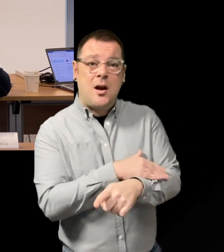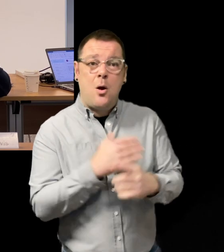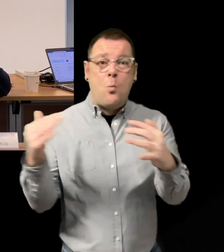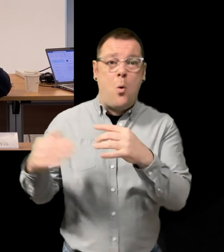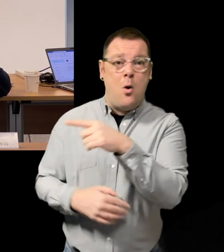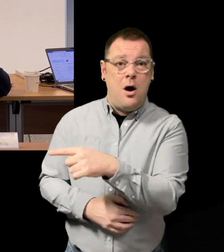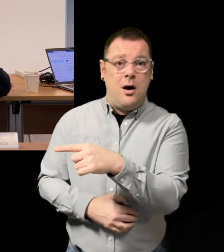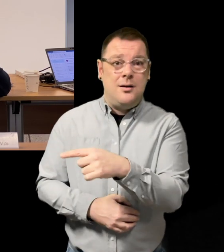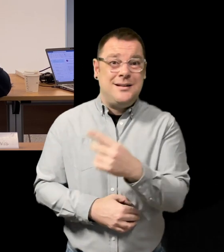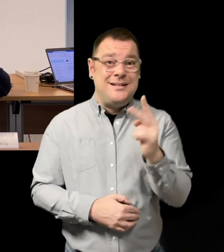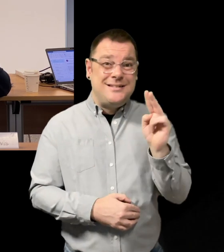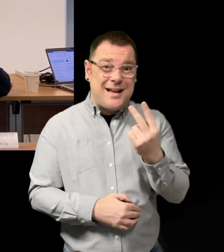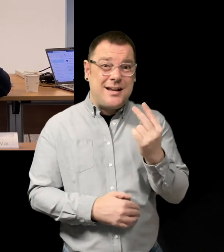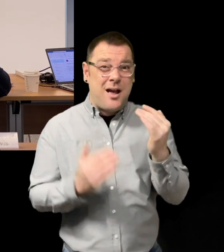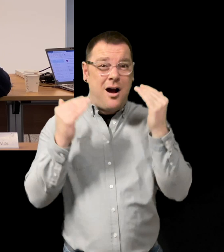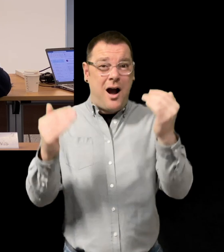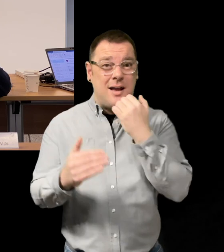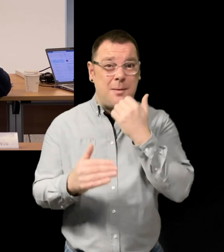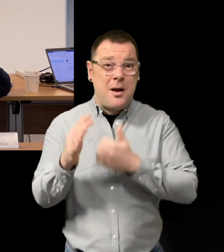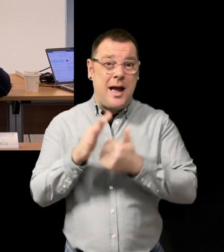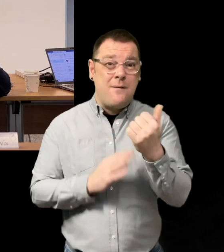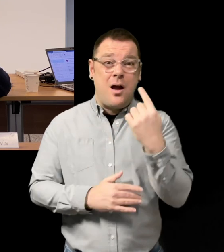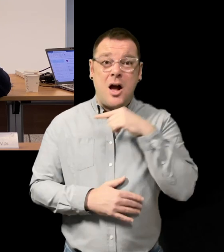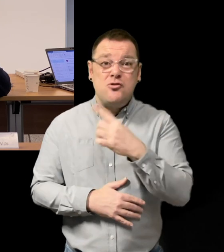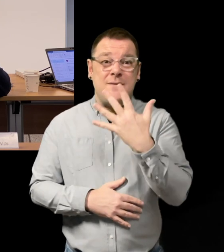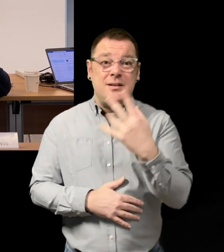The second highest number has had 152 councils in England.